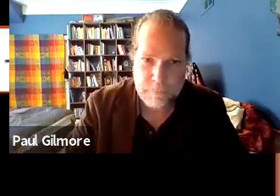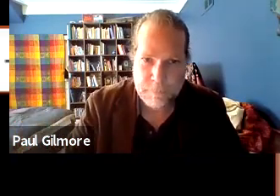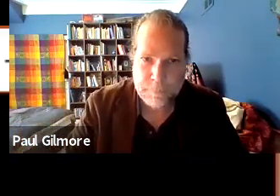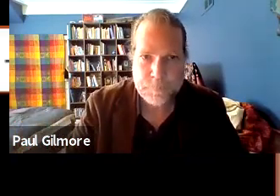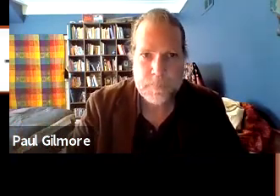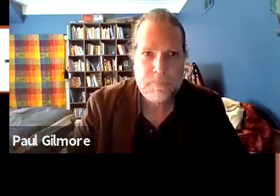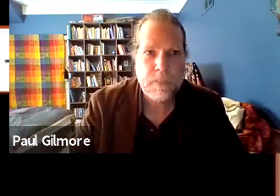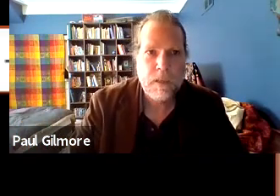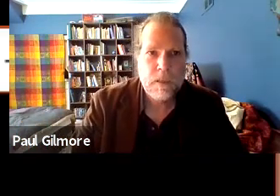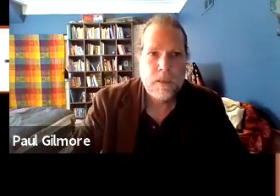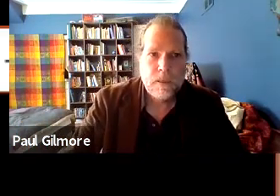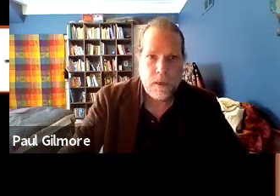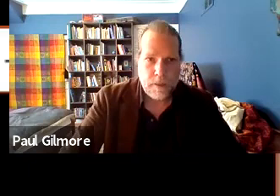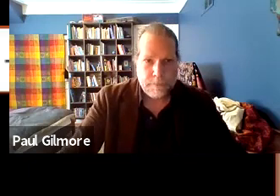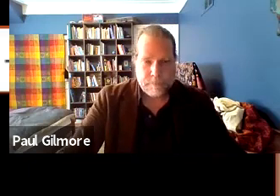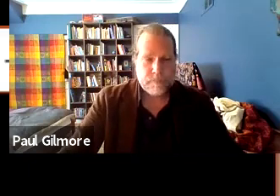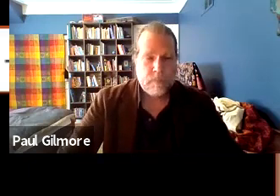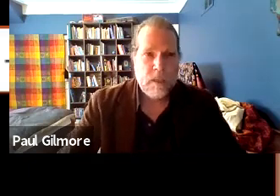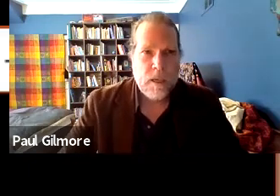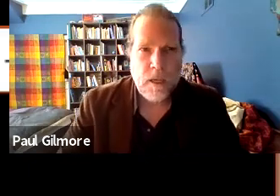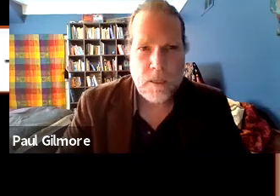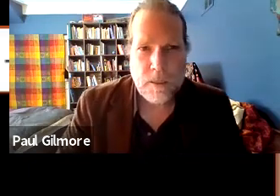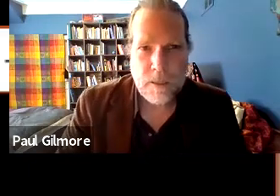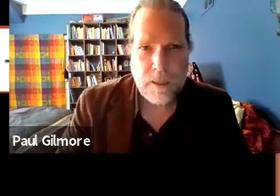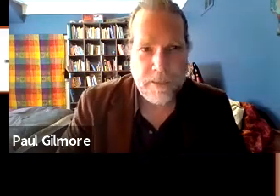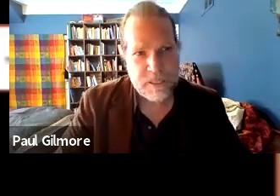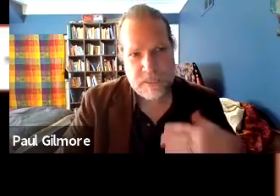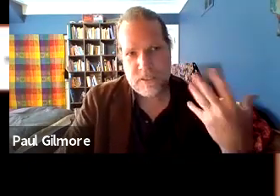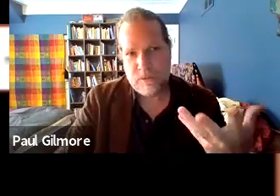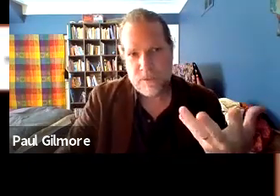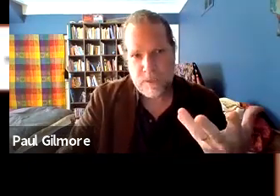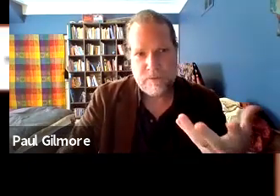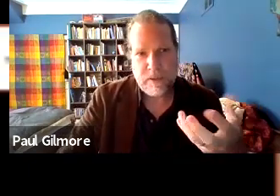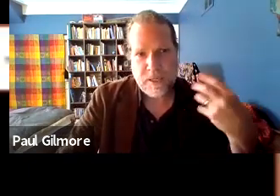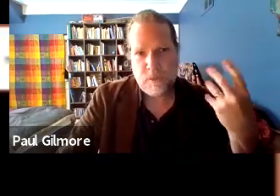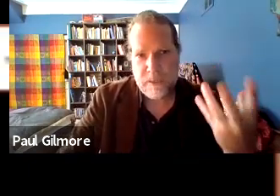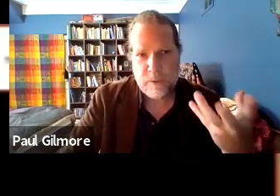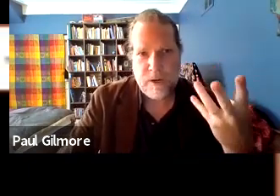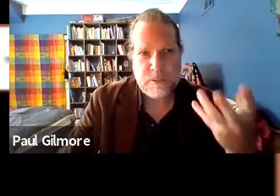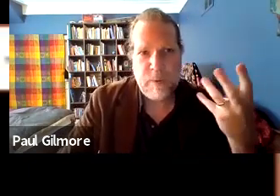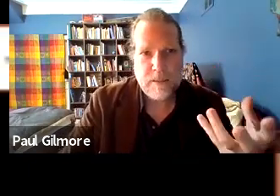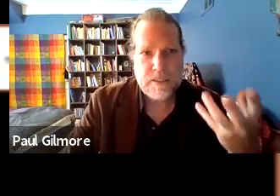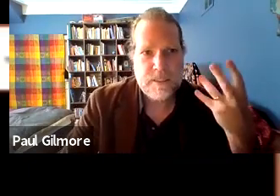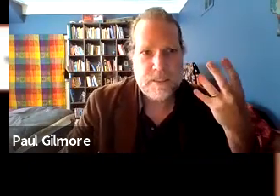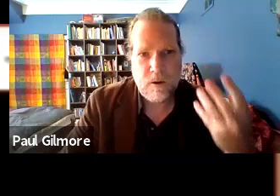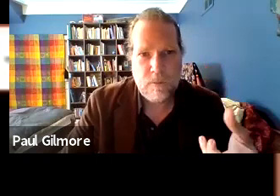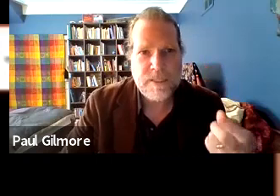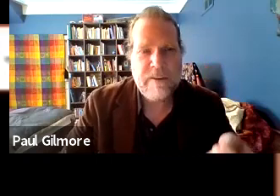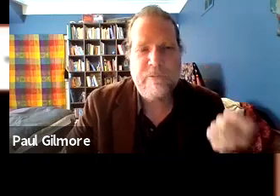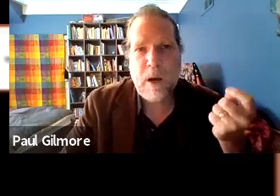in. And this gets us to this other thing, actual immigration policies always have